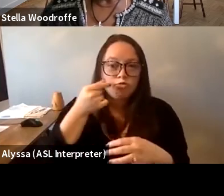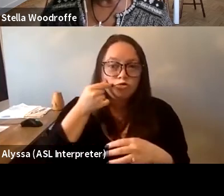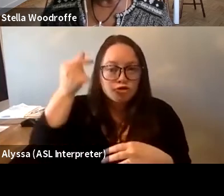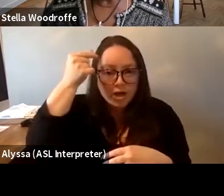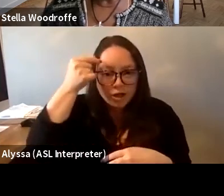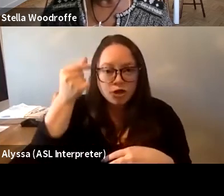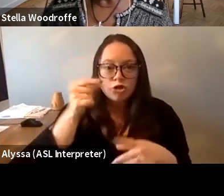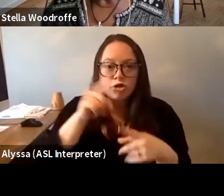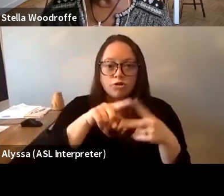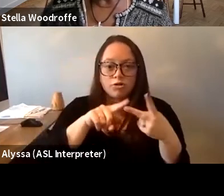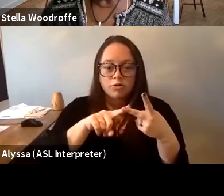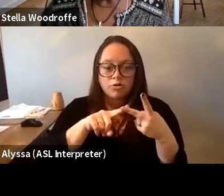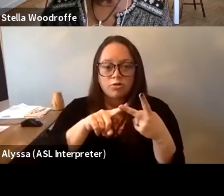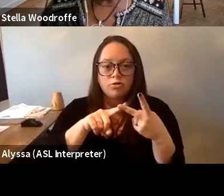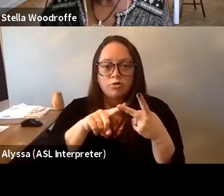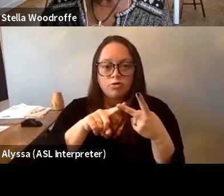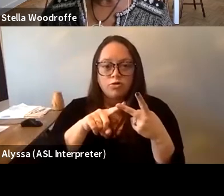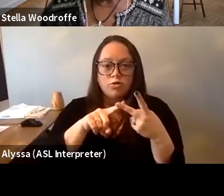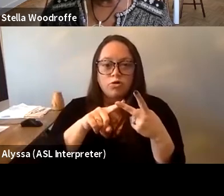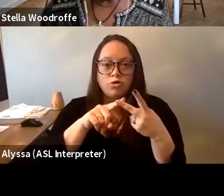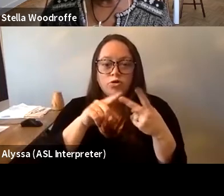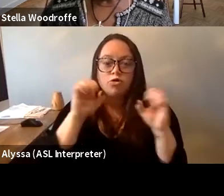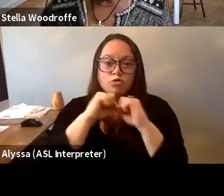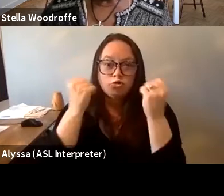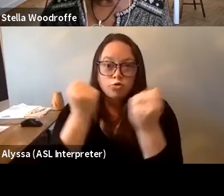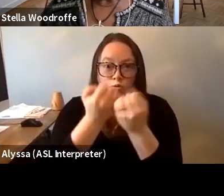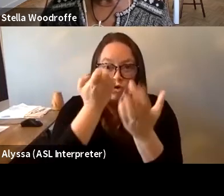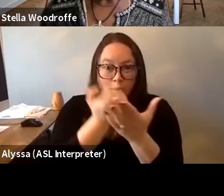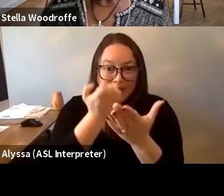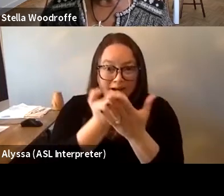economic background. That's everything. People just look at